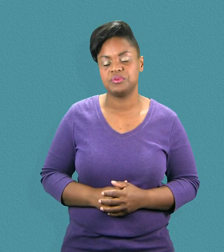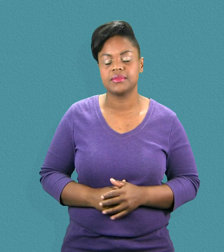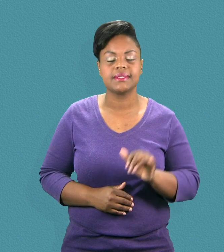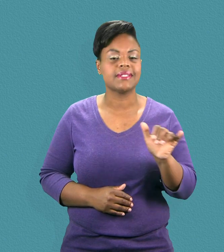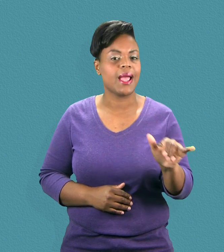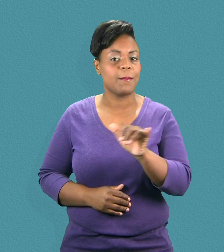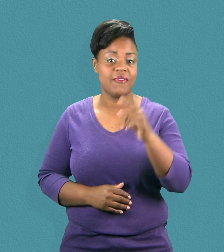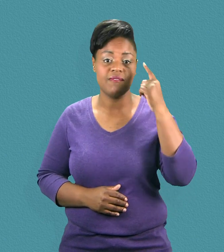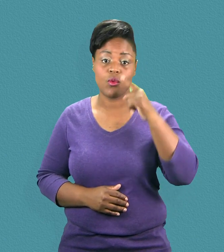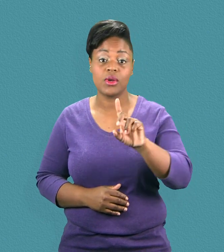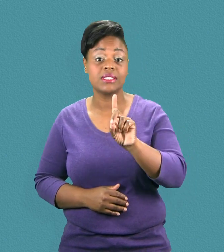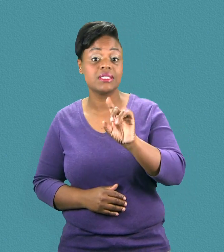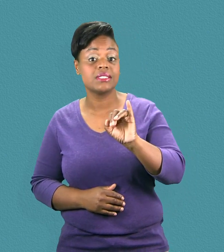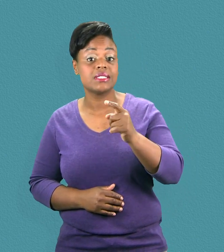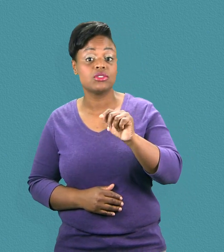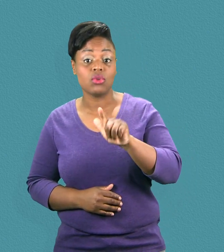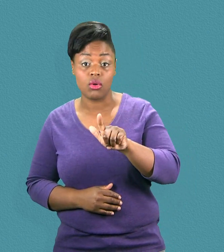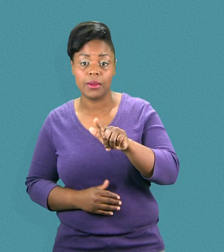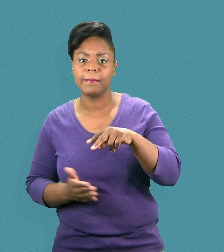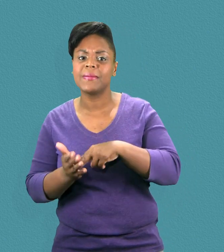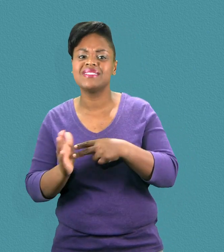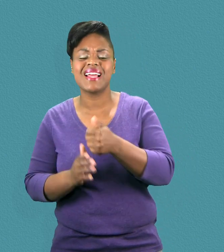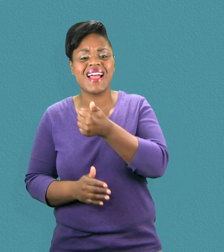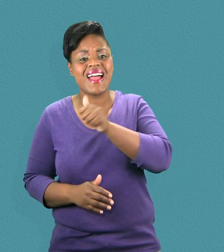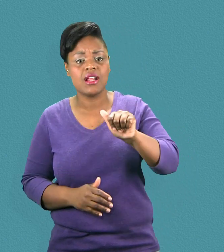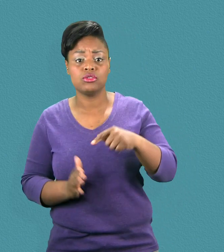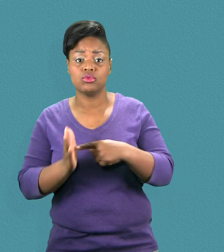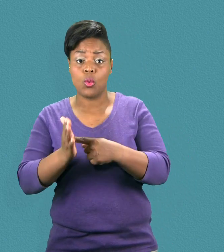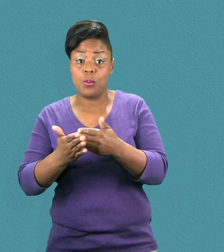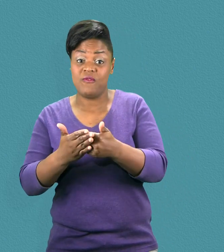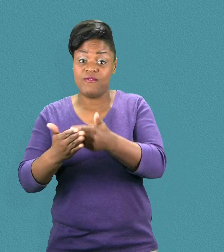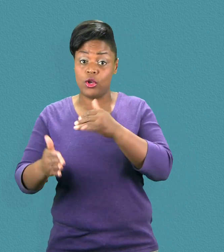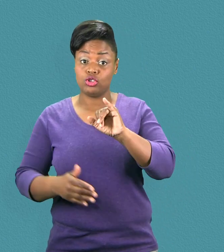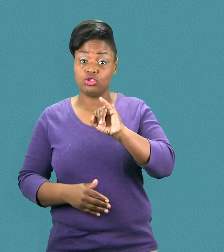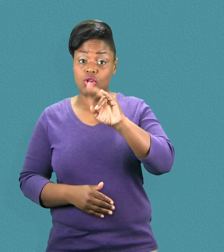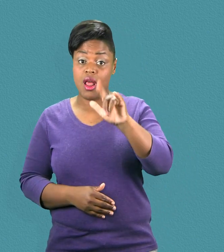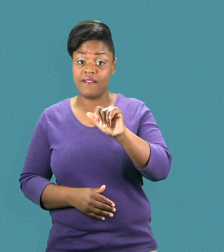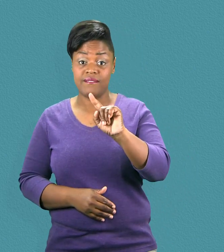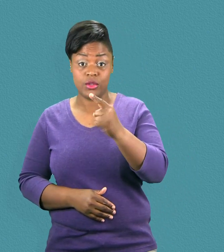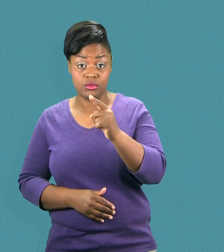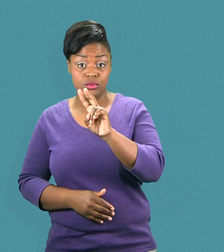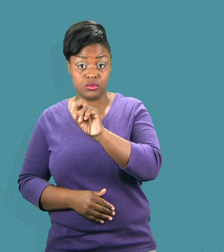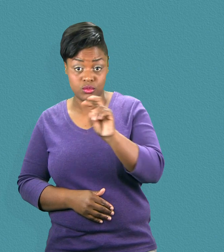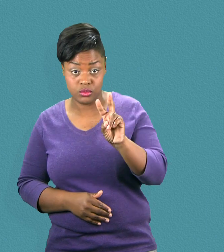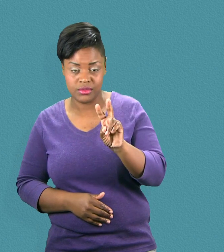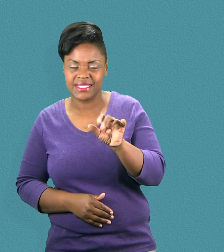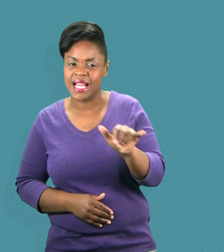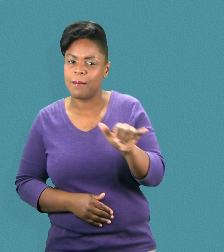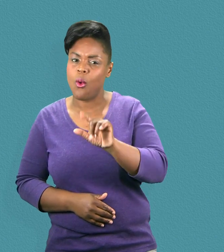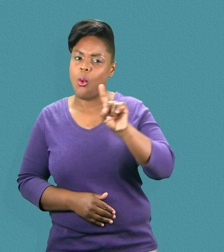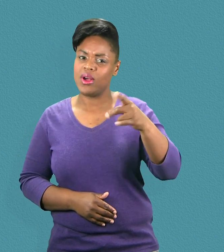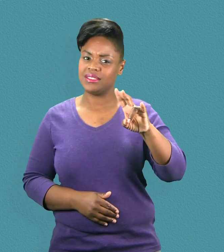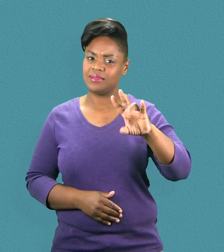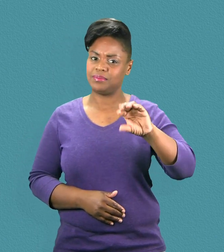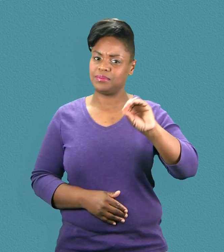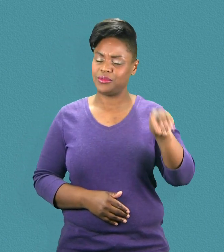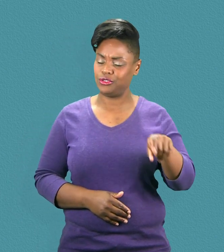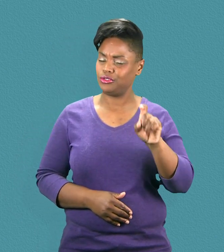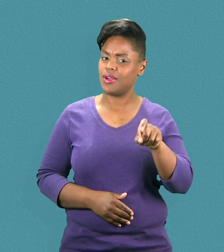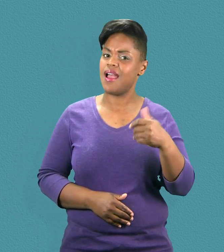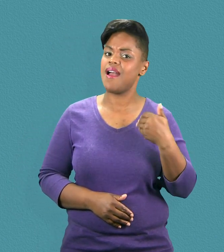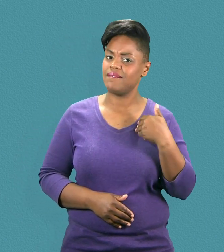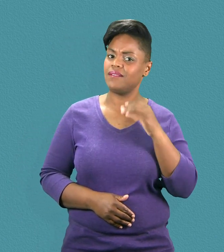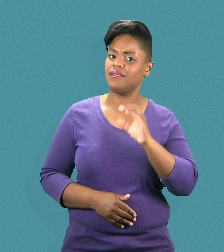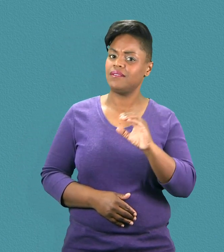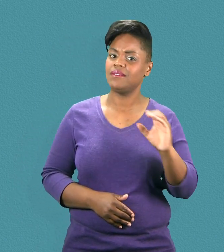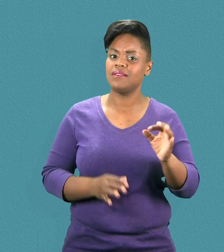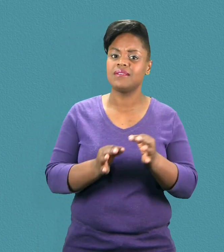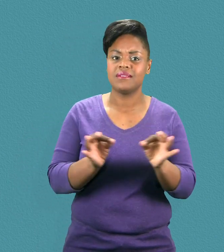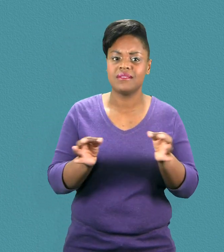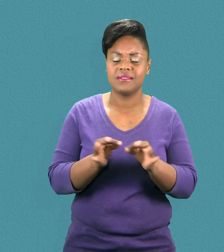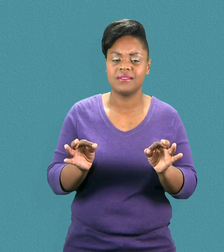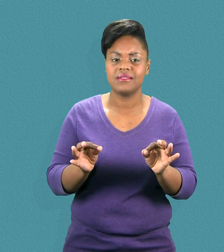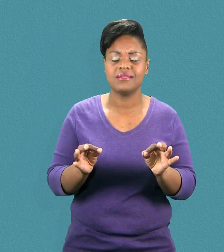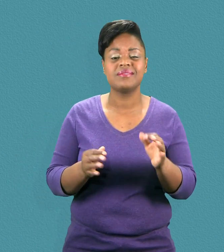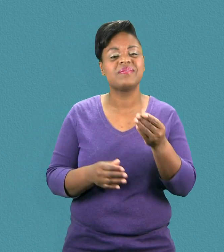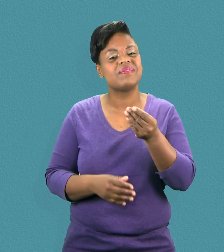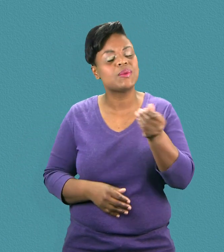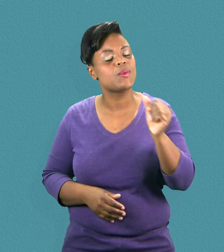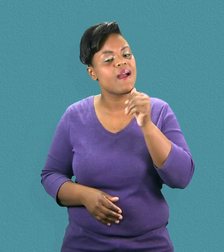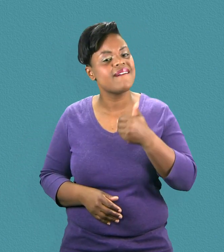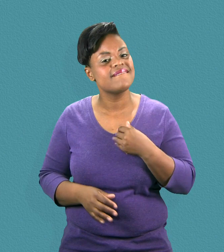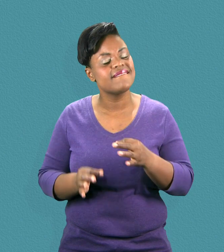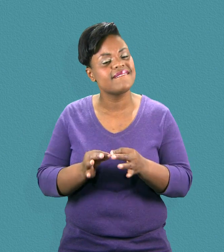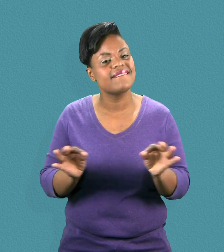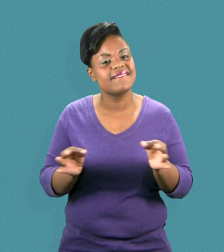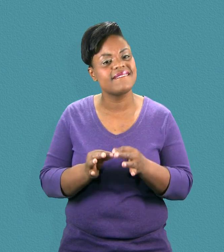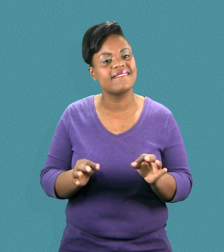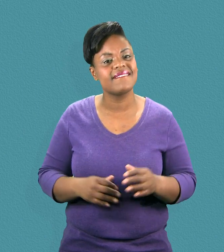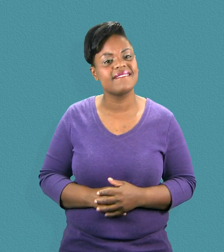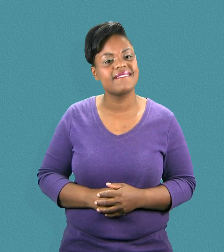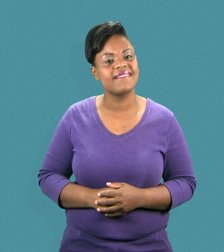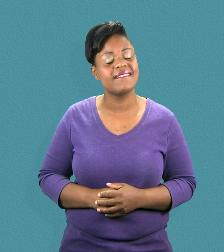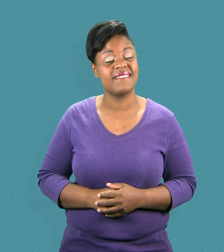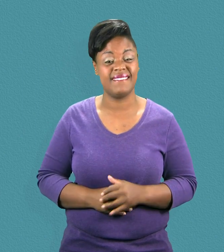and before July 1, 2002 for digital programs.